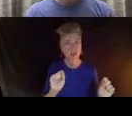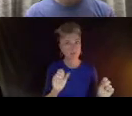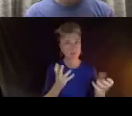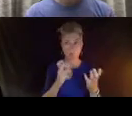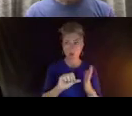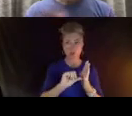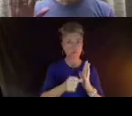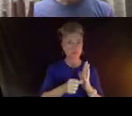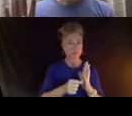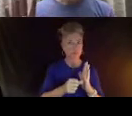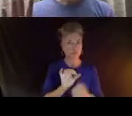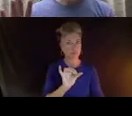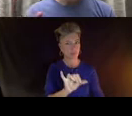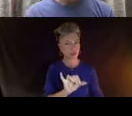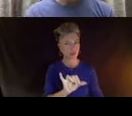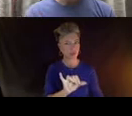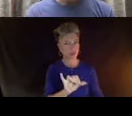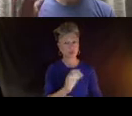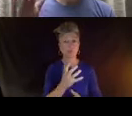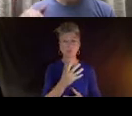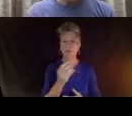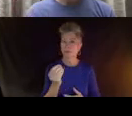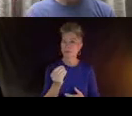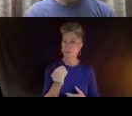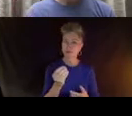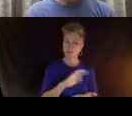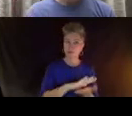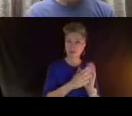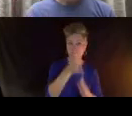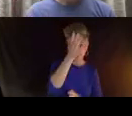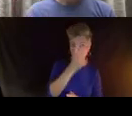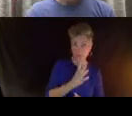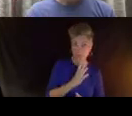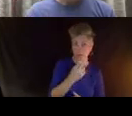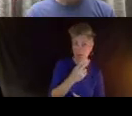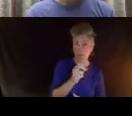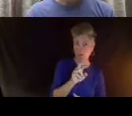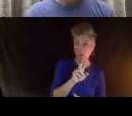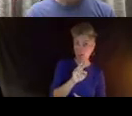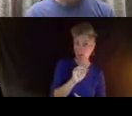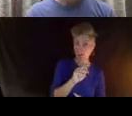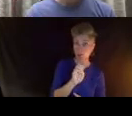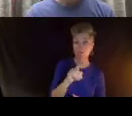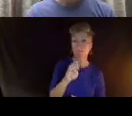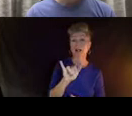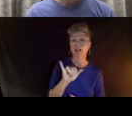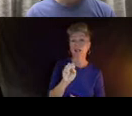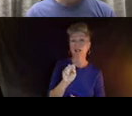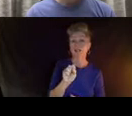And the masculinizing hormone list, polycythemia is just increased blood cells,